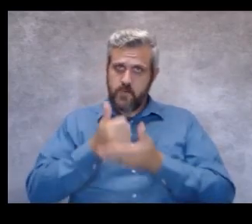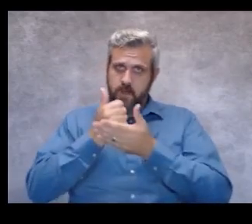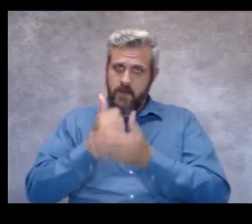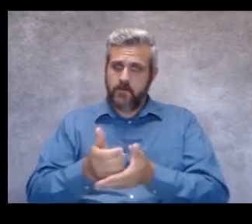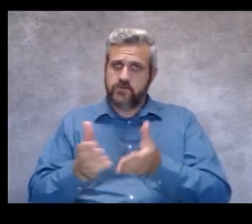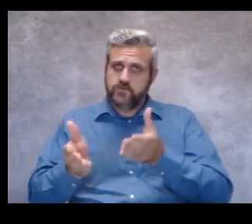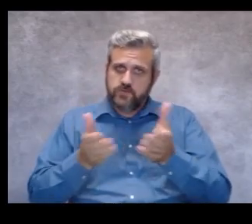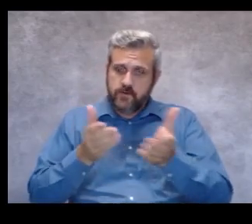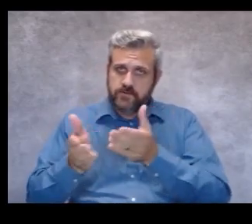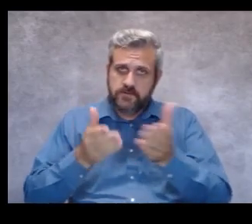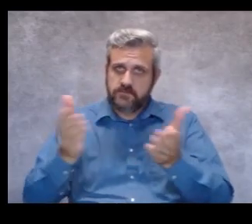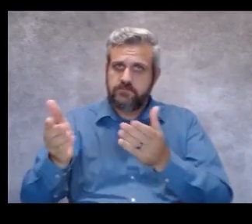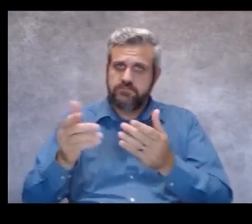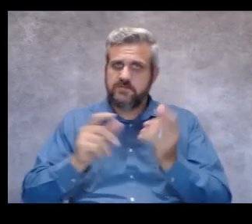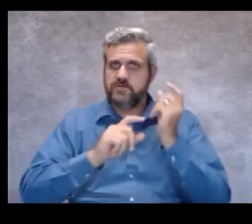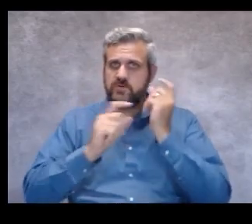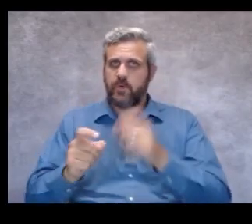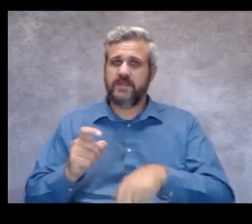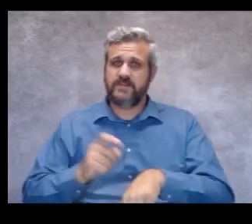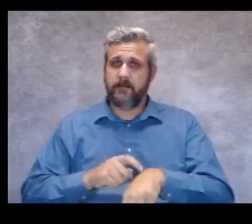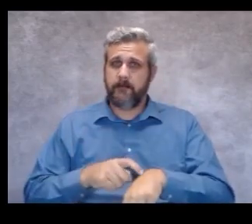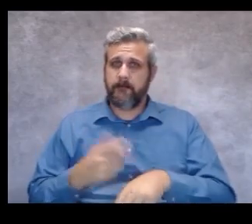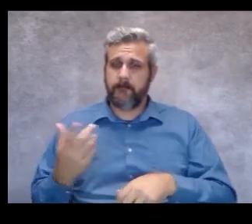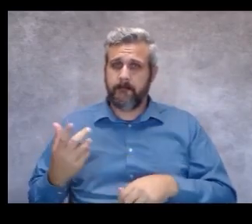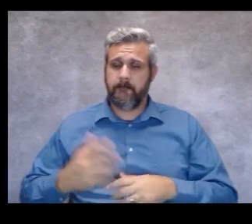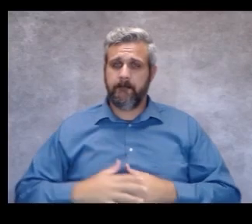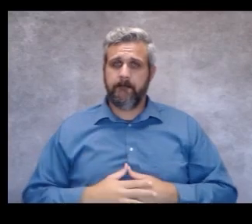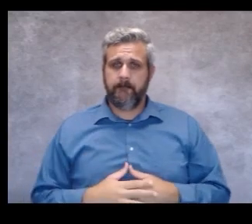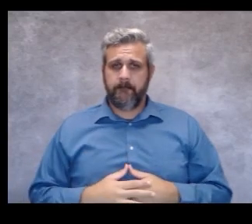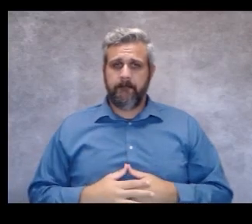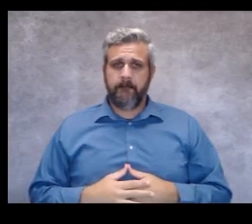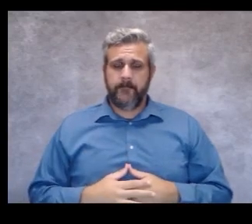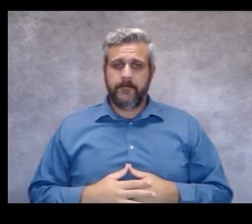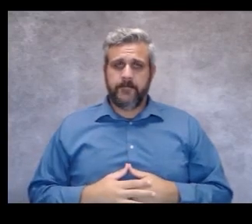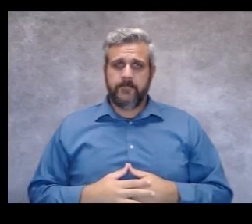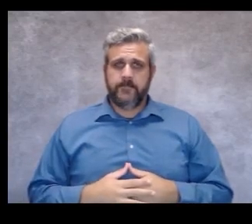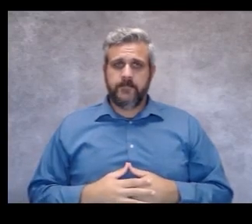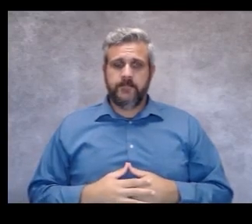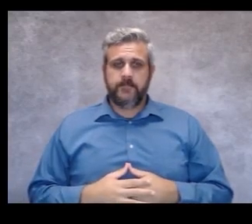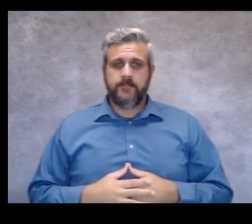with services or to to donate their time?